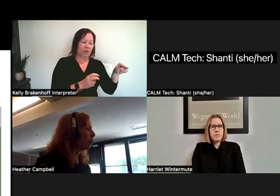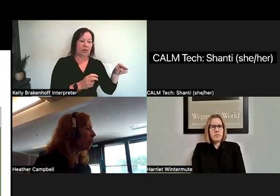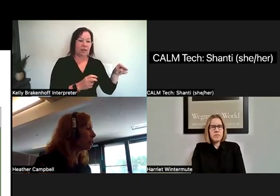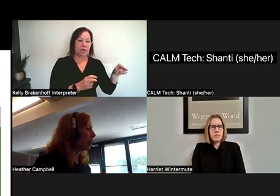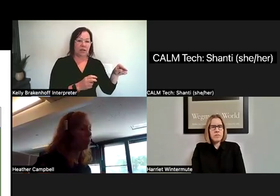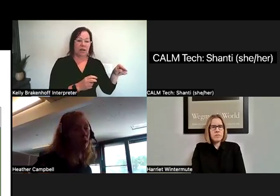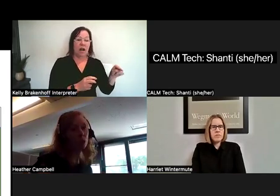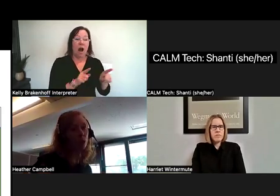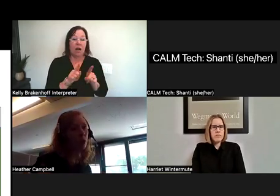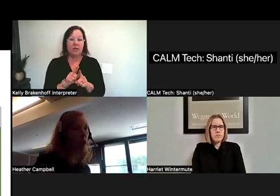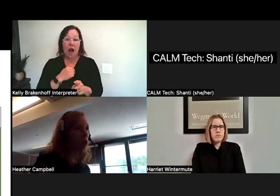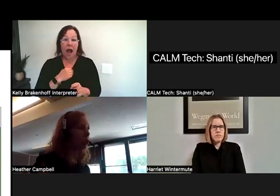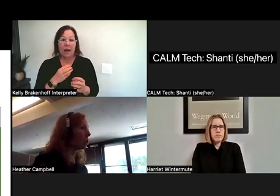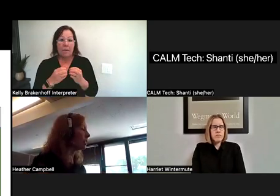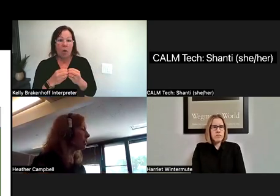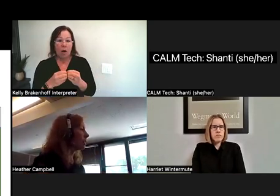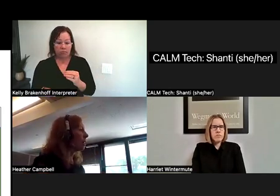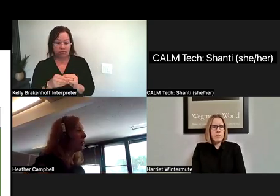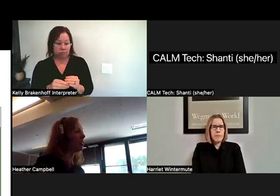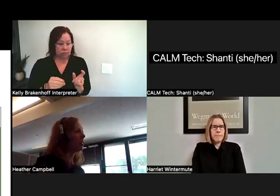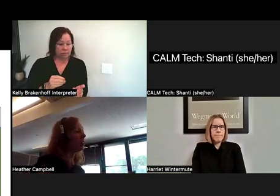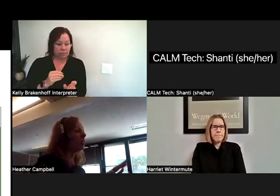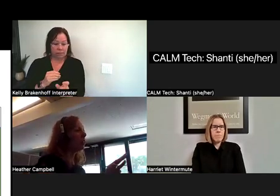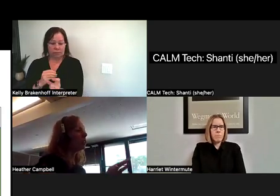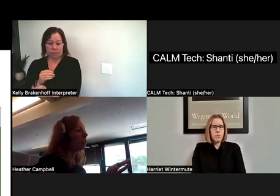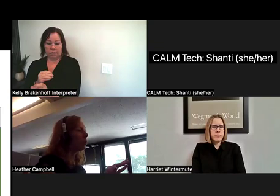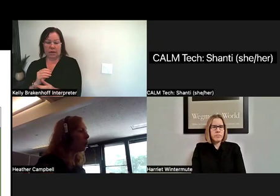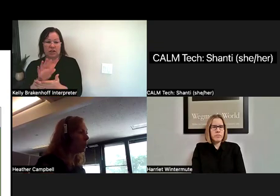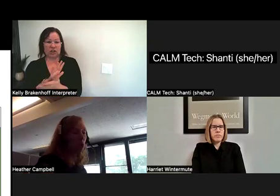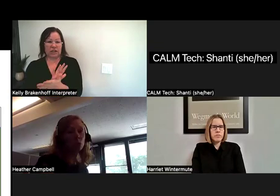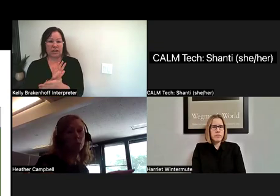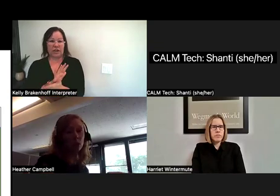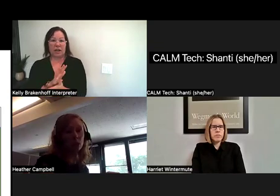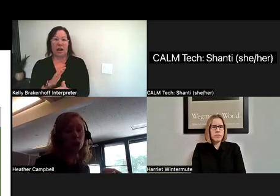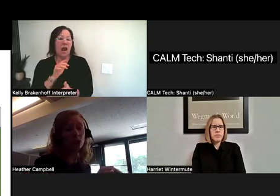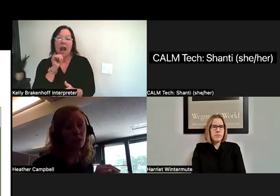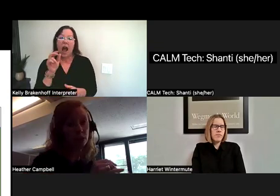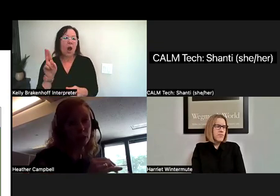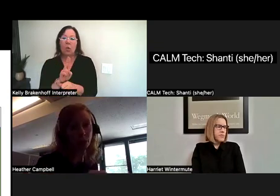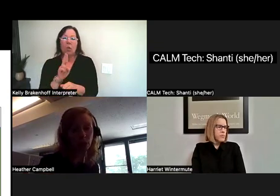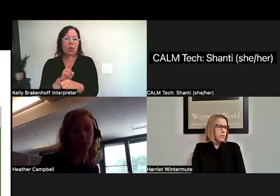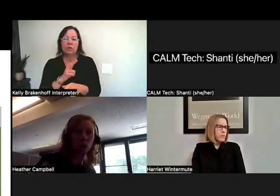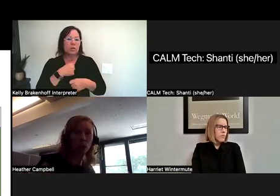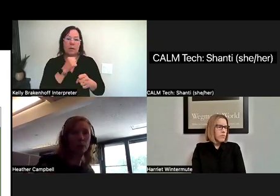We also had a few additional sheets that weren't used in the creation of this priority matrix,